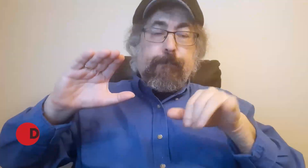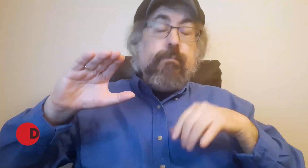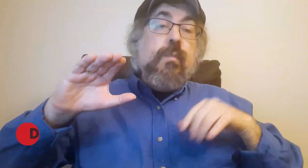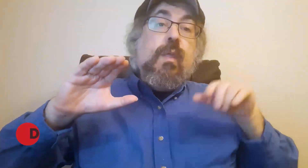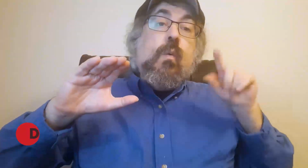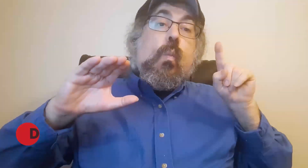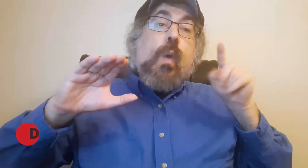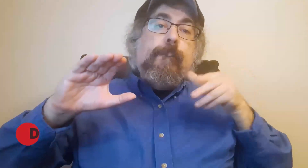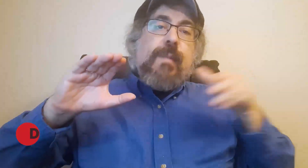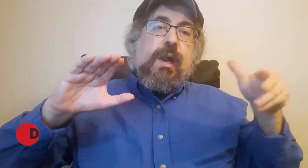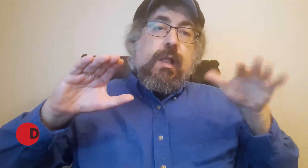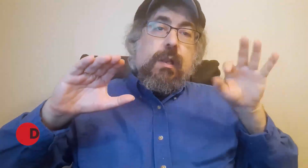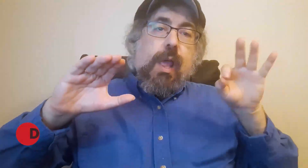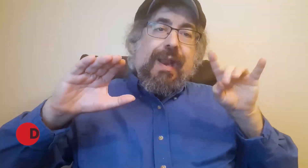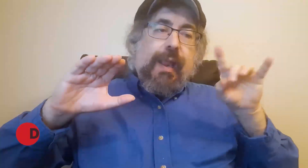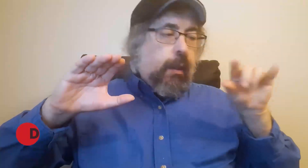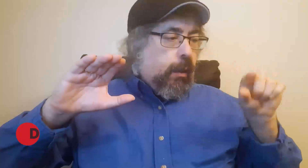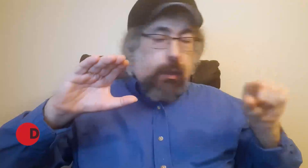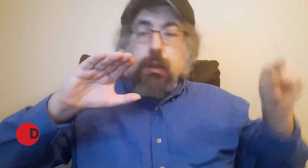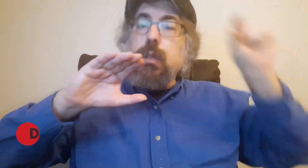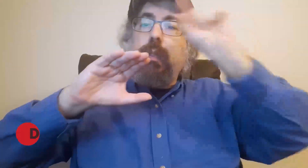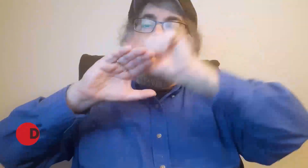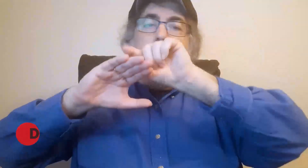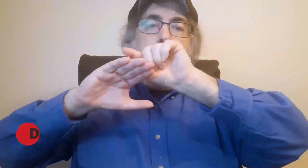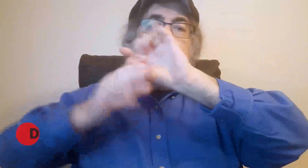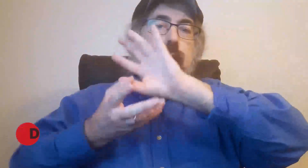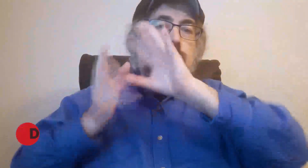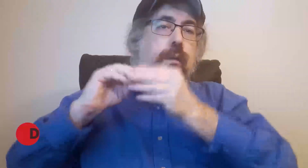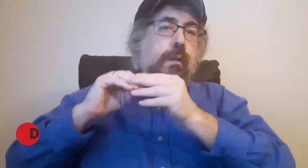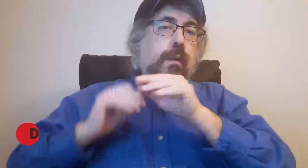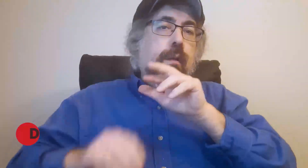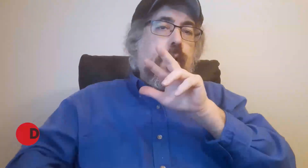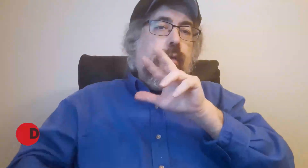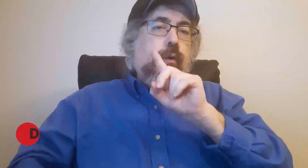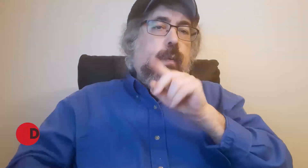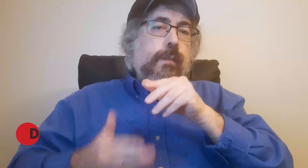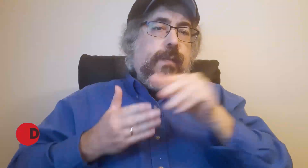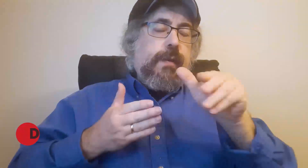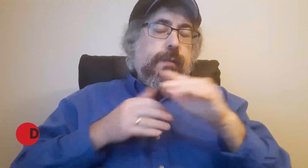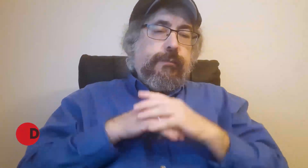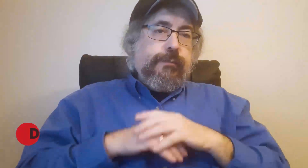and add $1 million for 988, making the total $31 million instead.